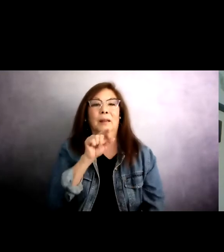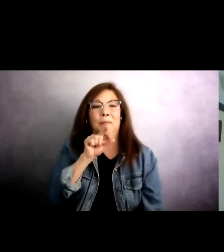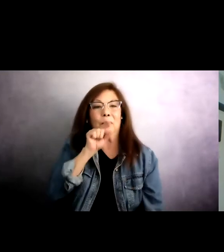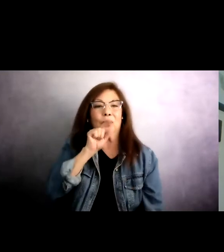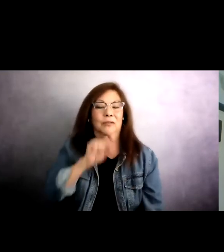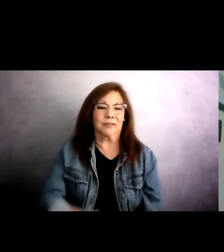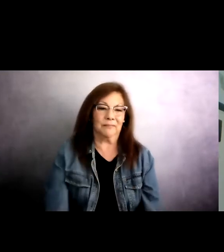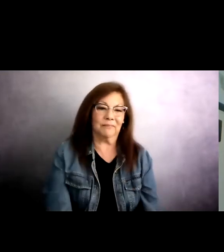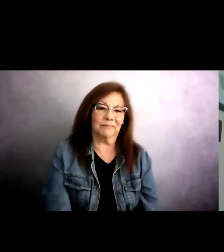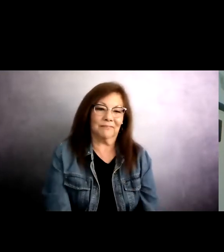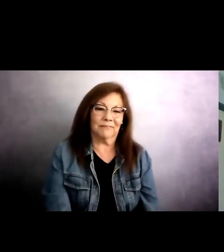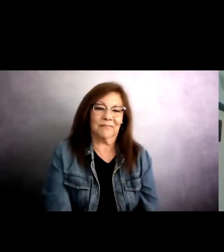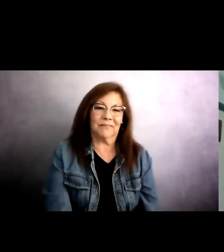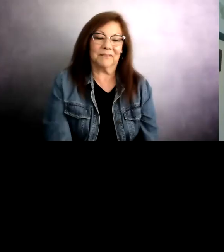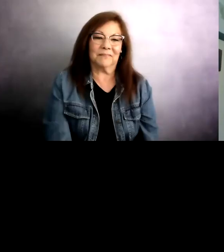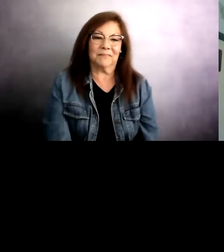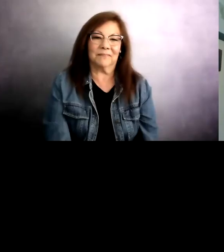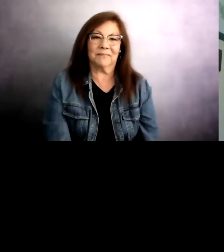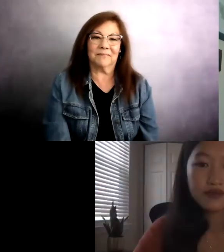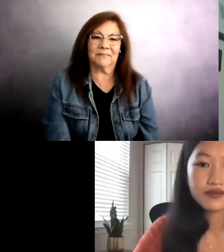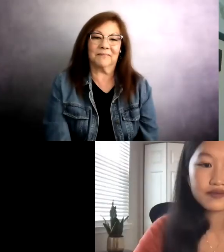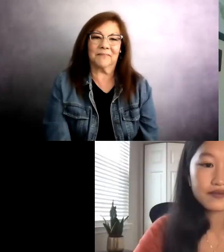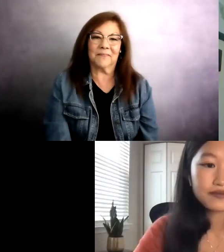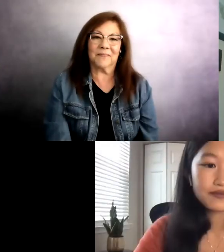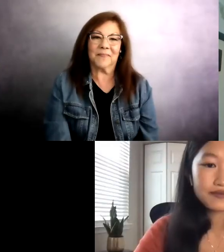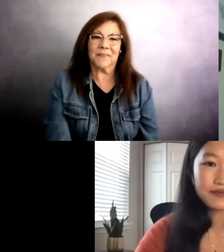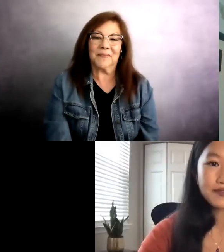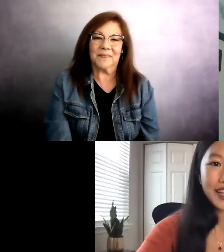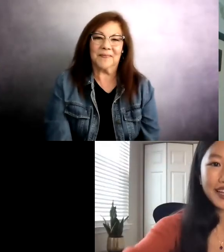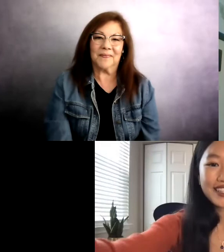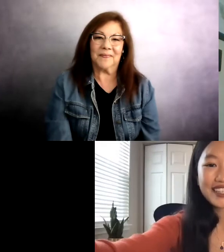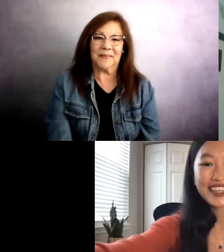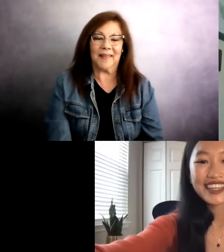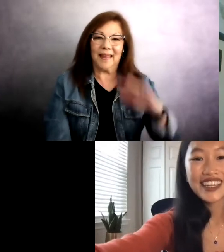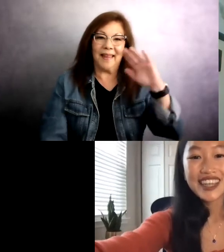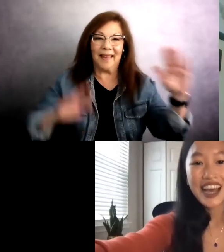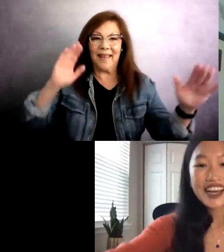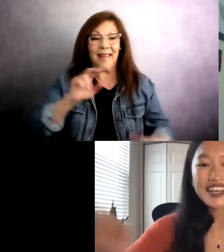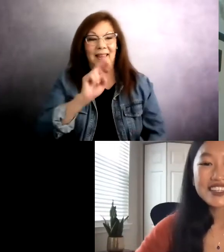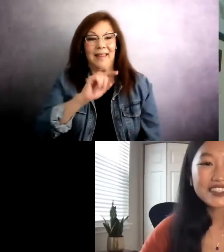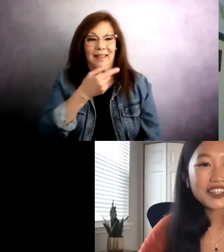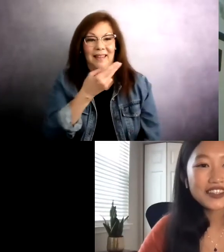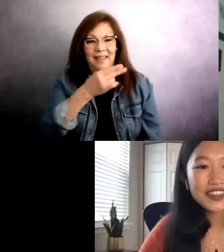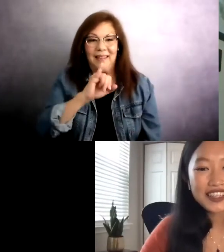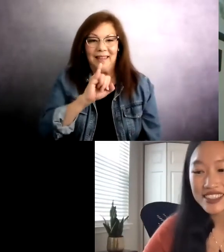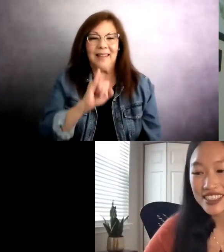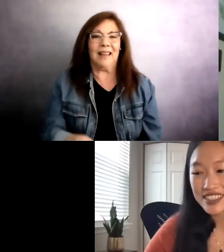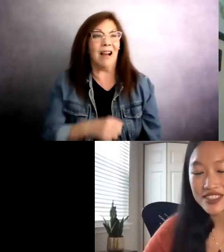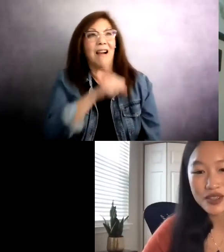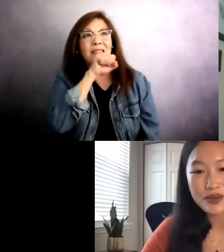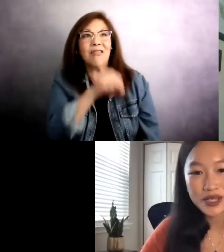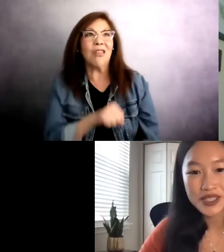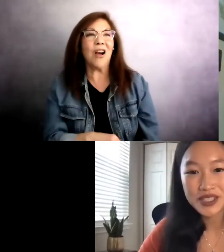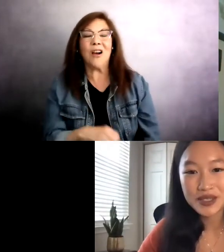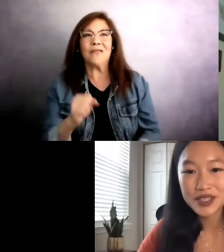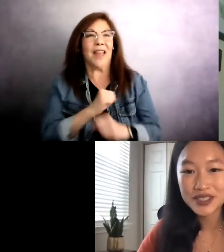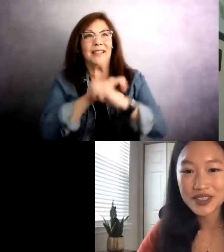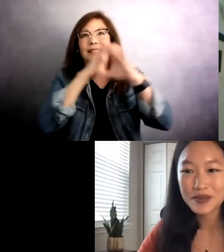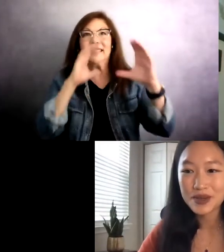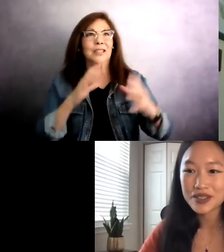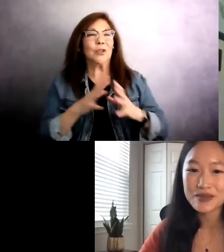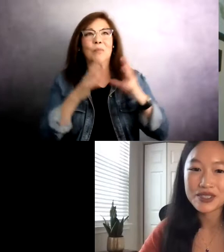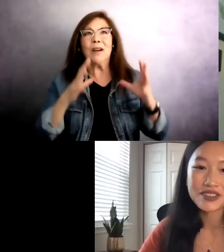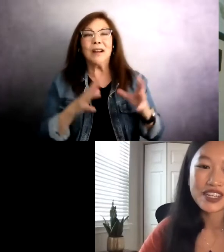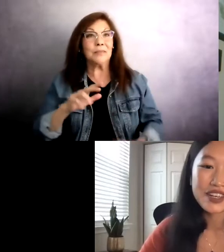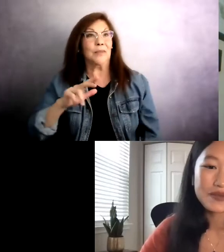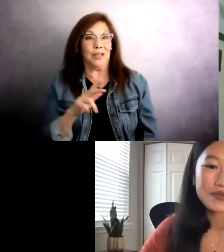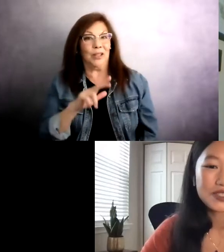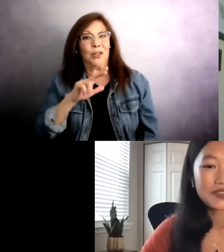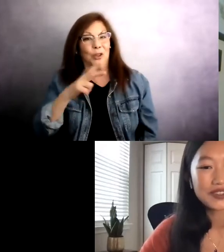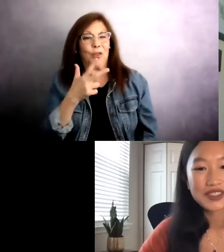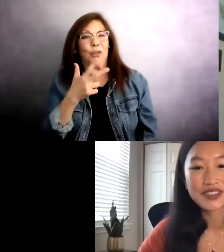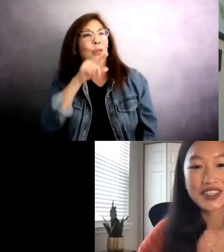Kuang mac kuang mac